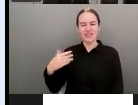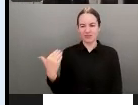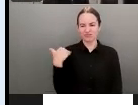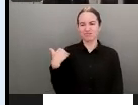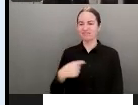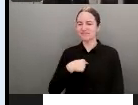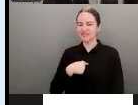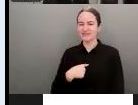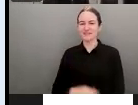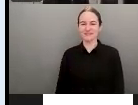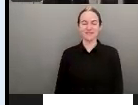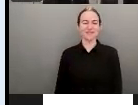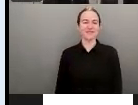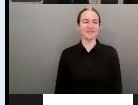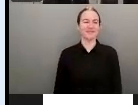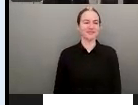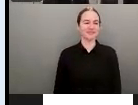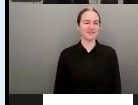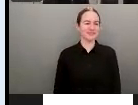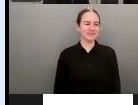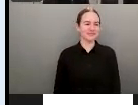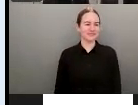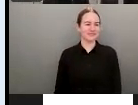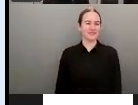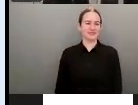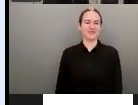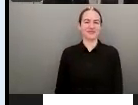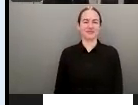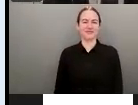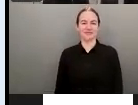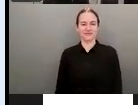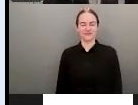here in Finland. Next,